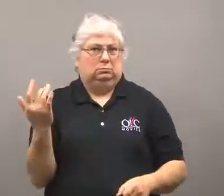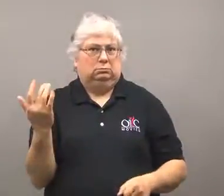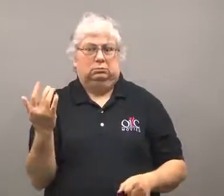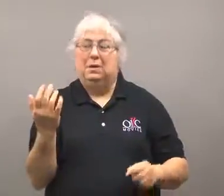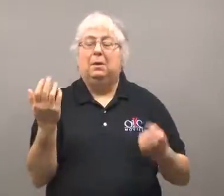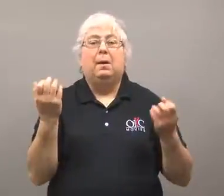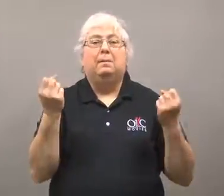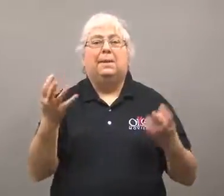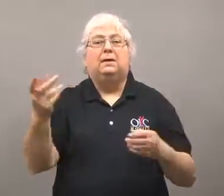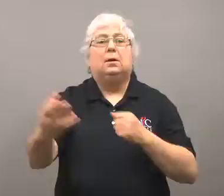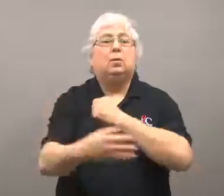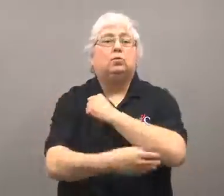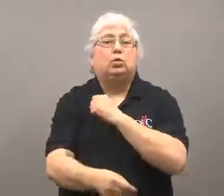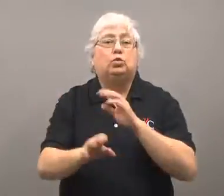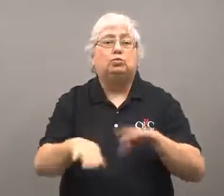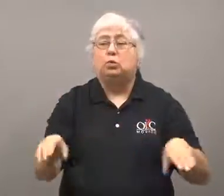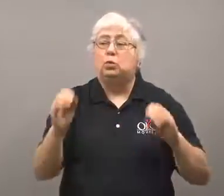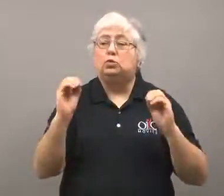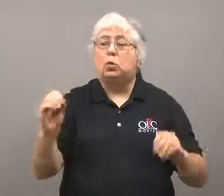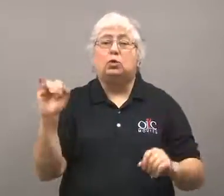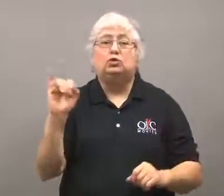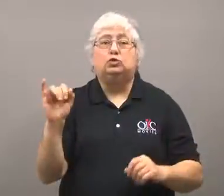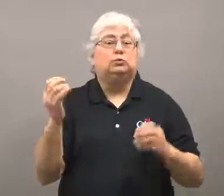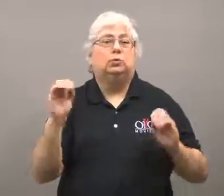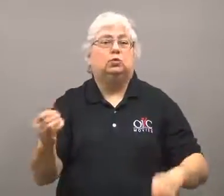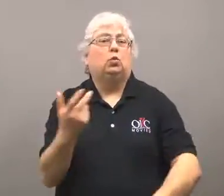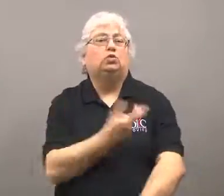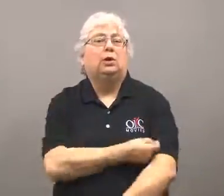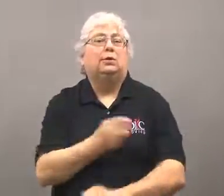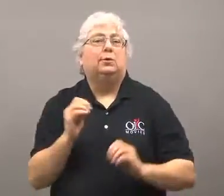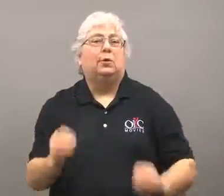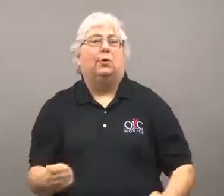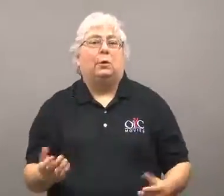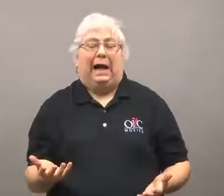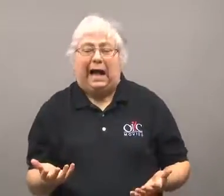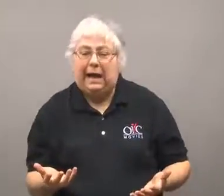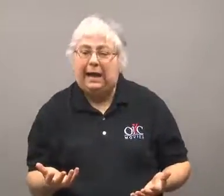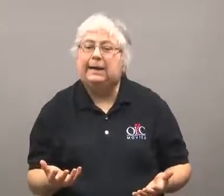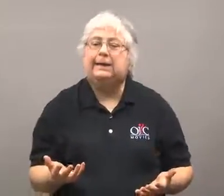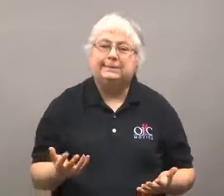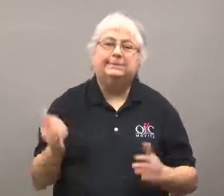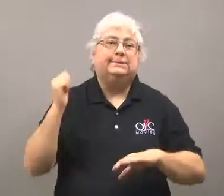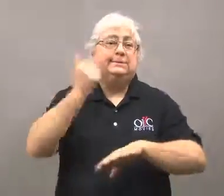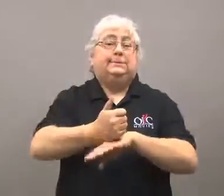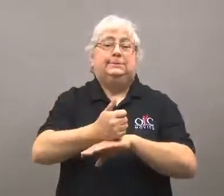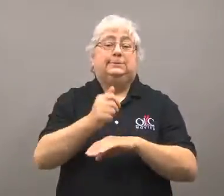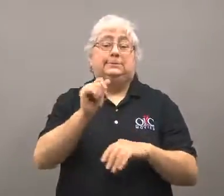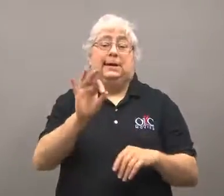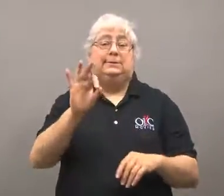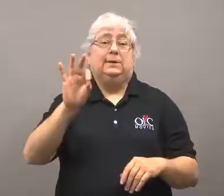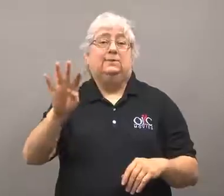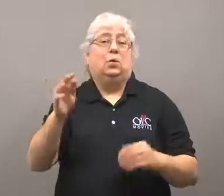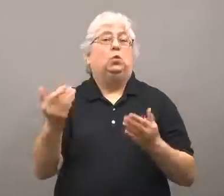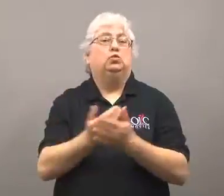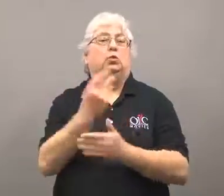That was because many poor and uninsured children didn't get their shots.